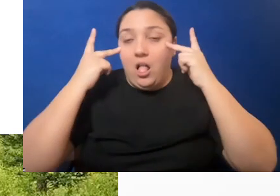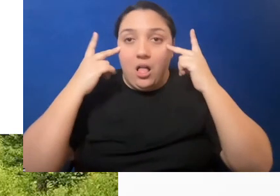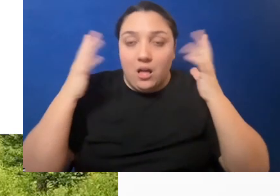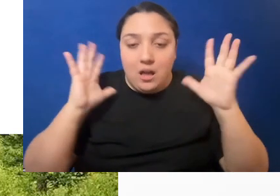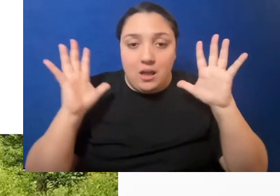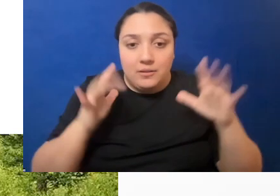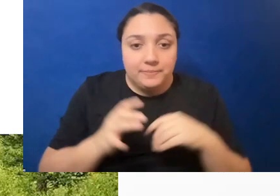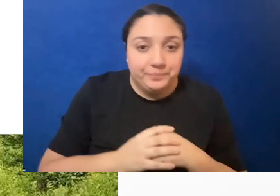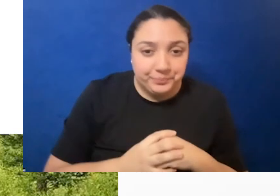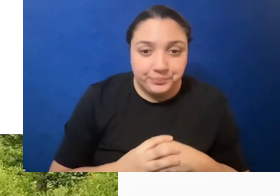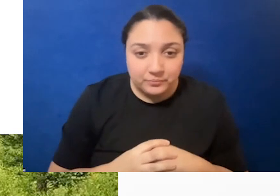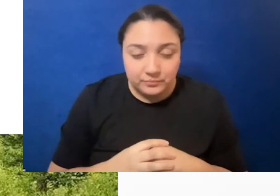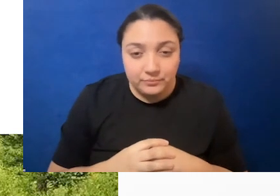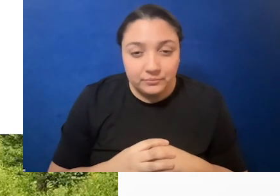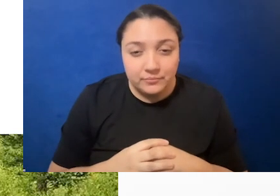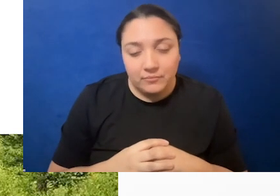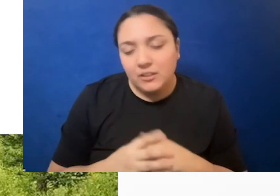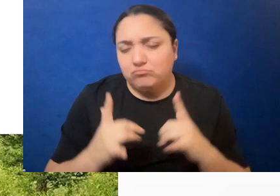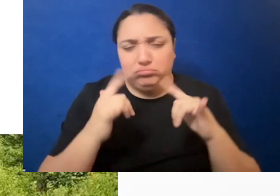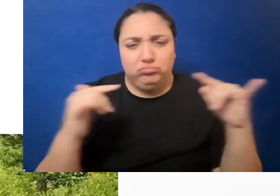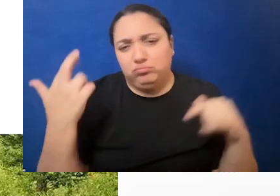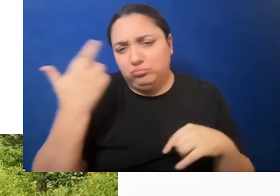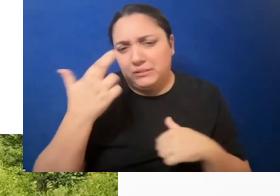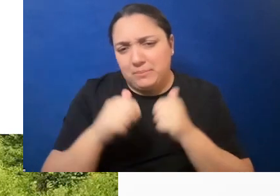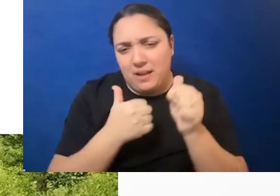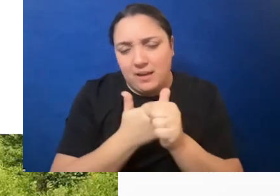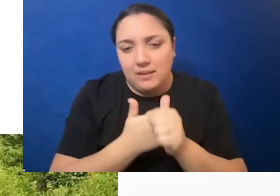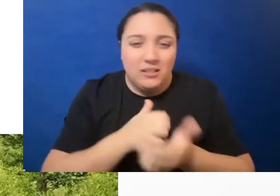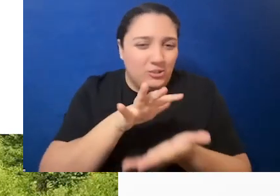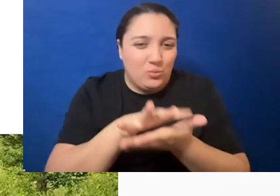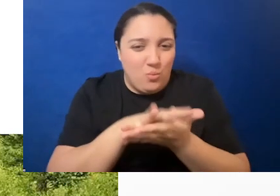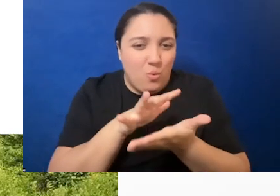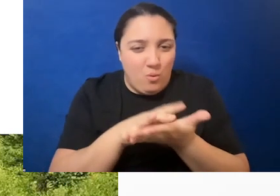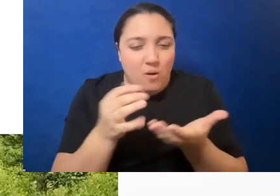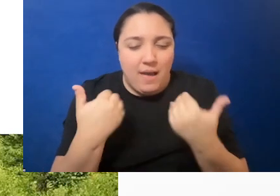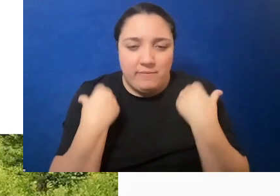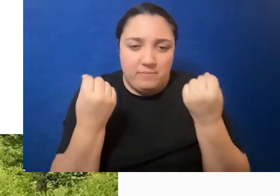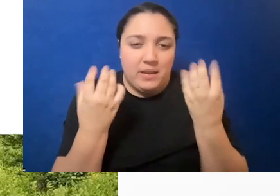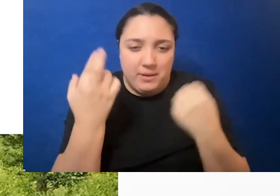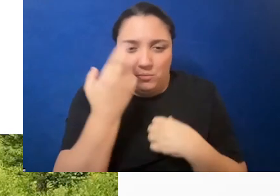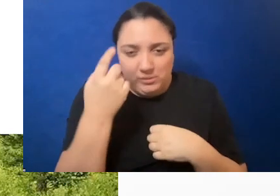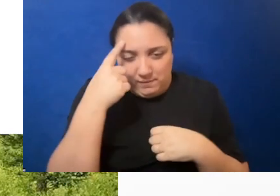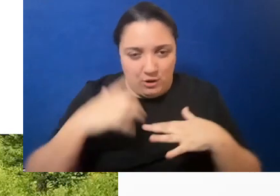SO ET CETERA ET CETERA, THE SCHOOL ENVIRONMENT IS FILLED WITH ANXIETY. BUT WHEN WE TALK ABOUT FIGHT OR